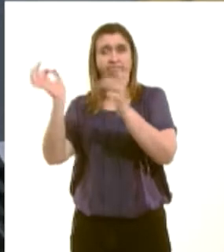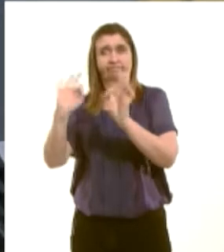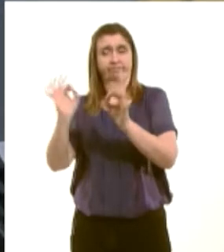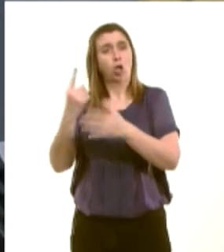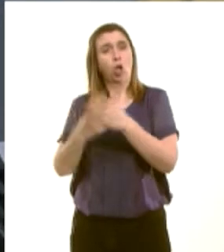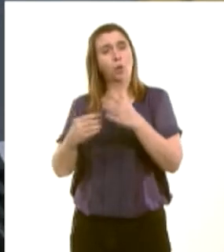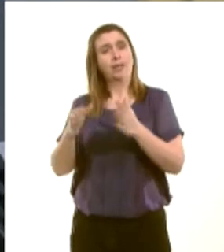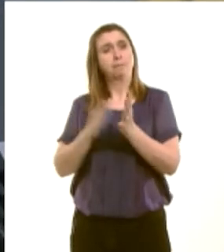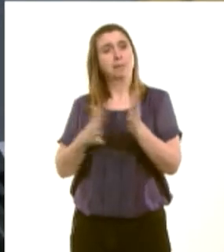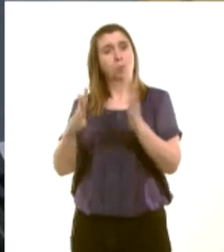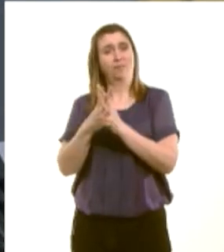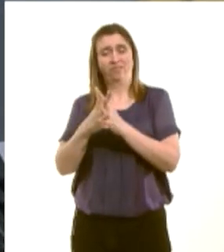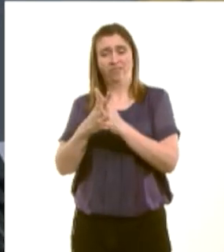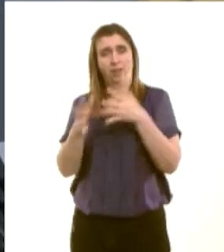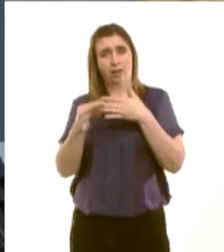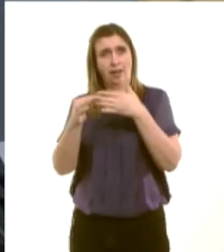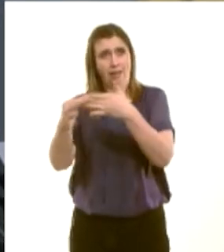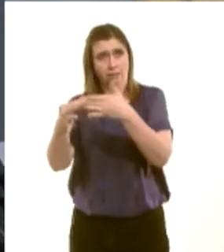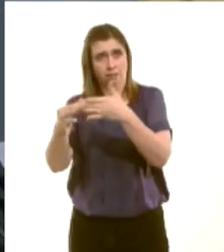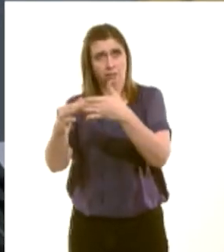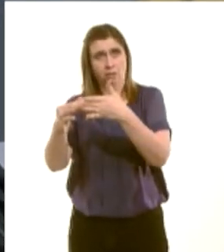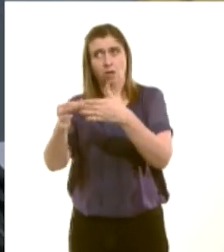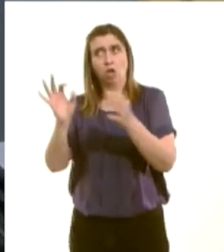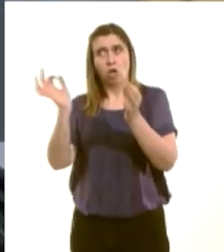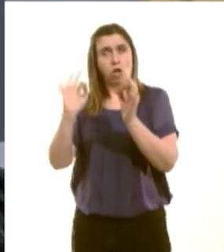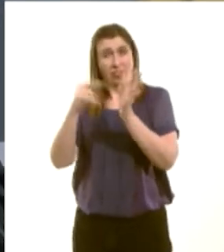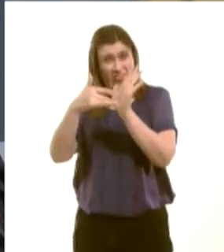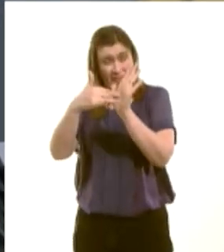without protecting consultant-led services, raising concern that lives would be put at